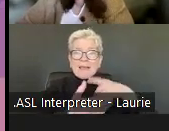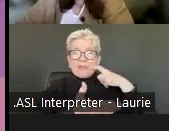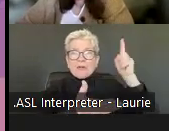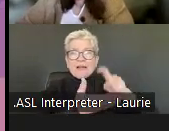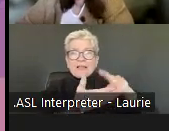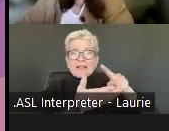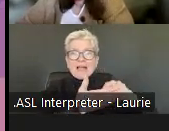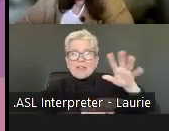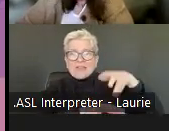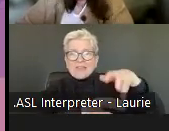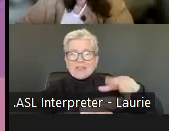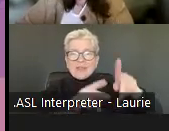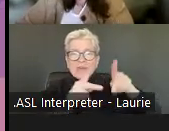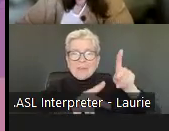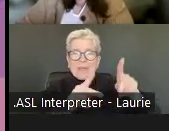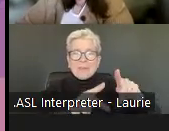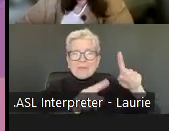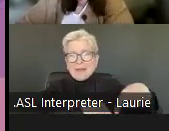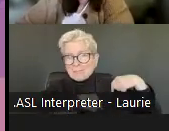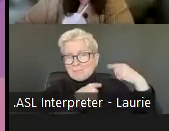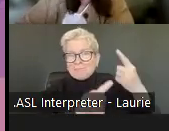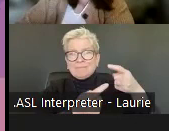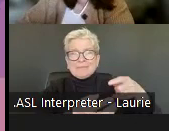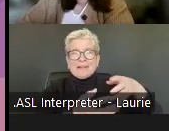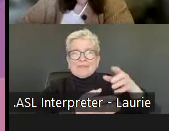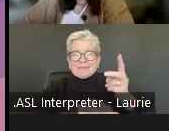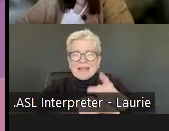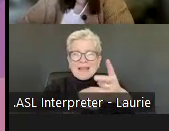this land since time immemorial and who still live here today. Welcome,